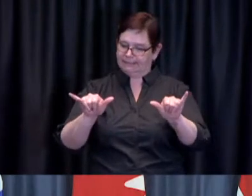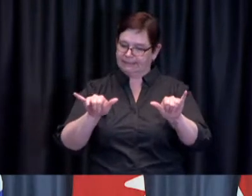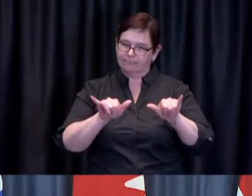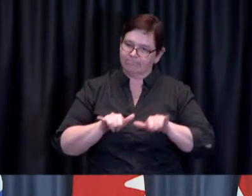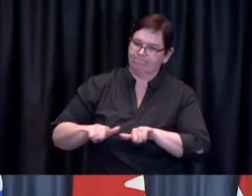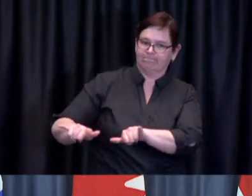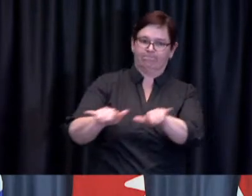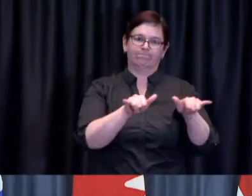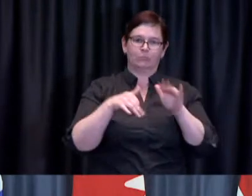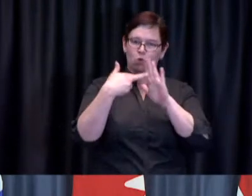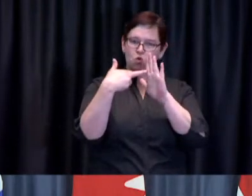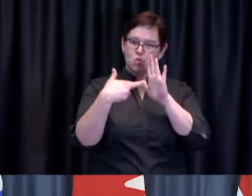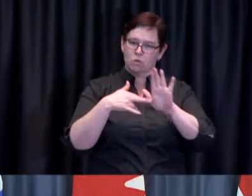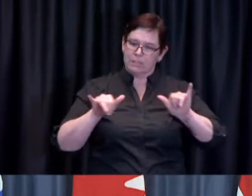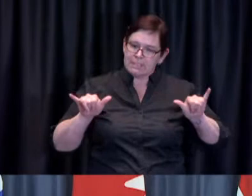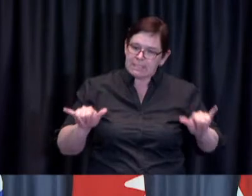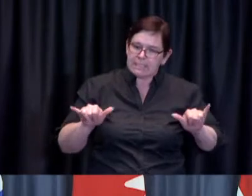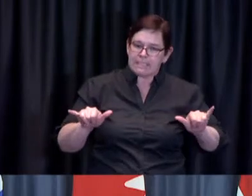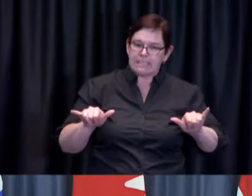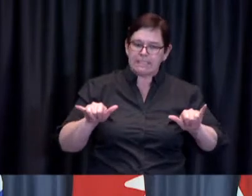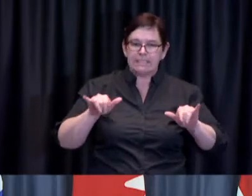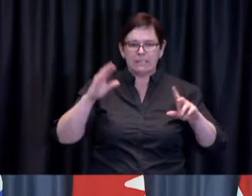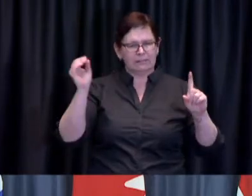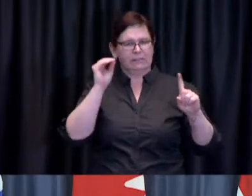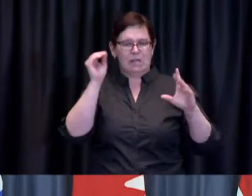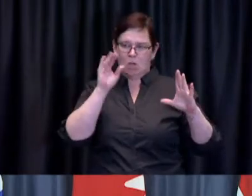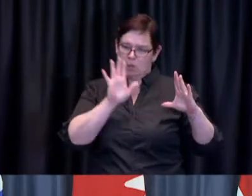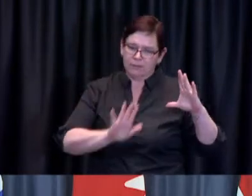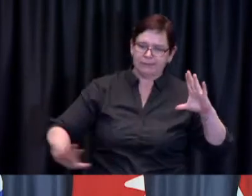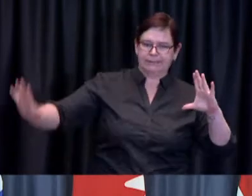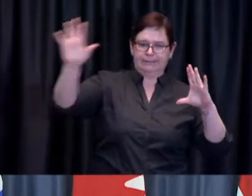in many different respects it's a media market where people get their information from the same